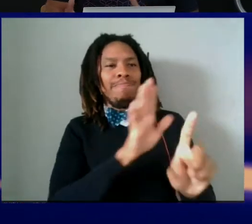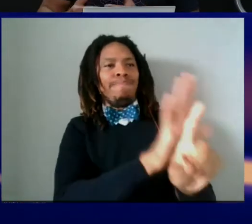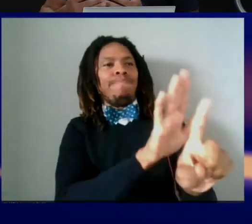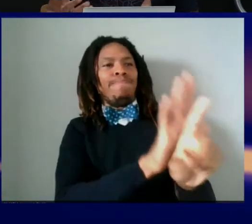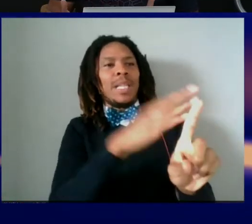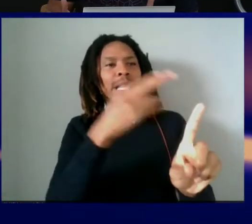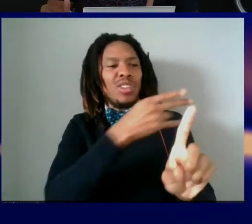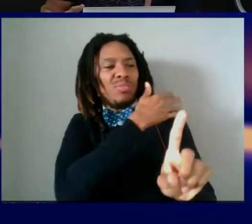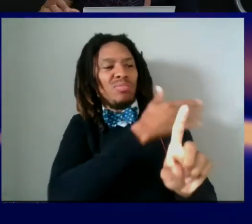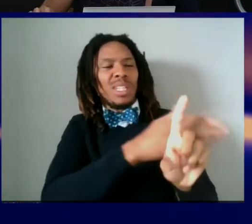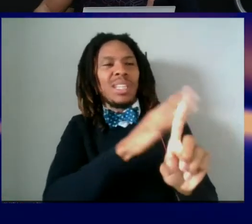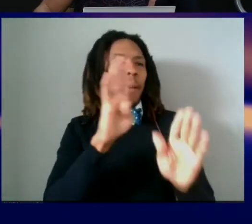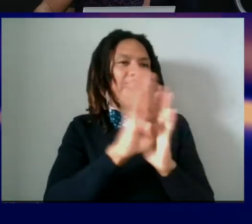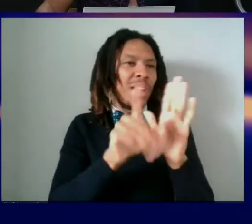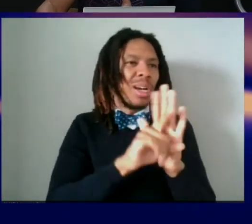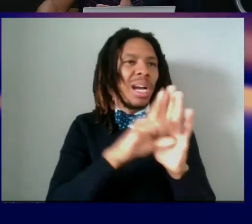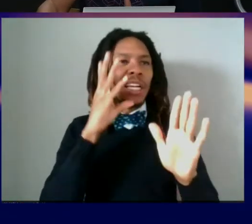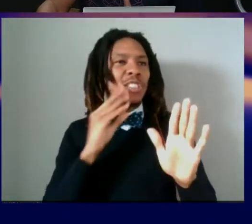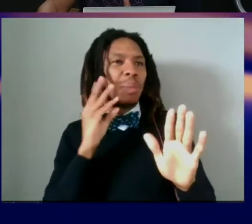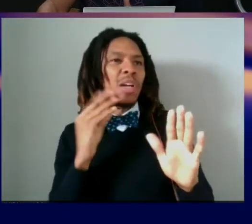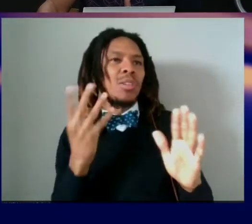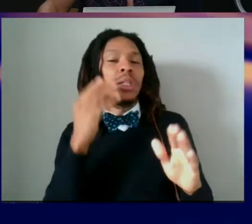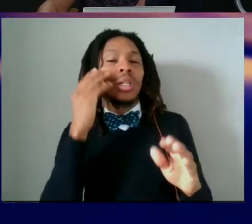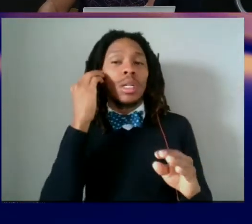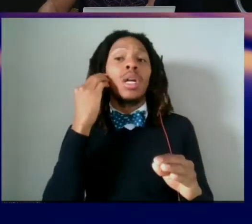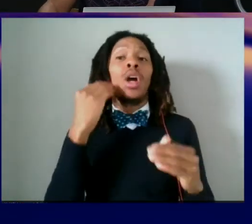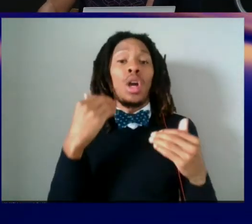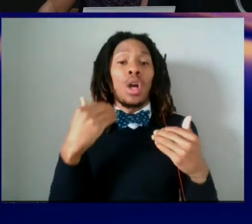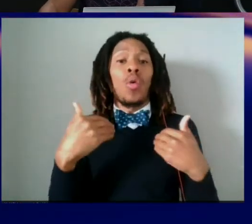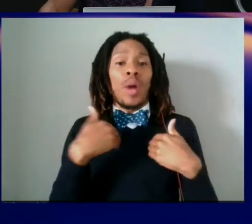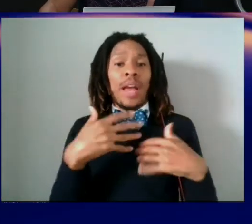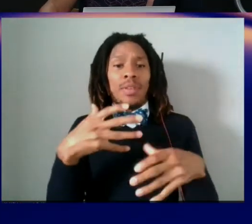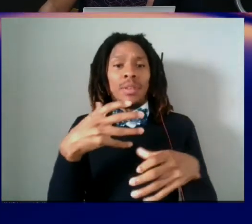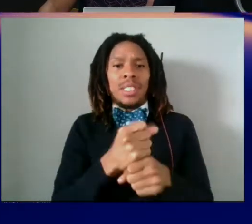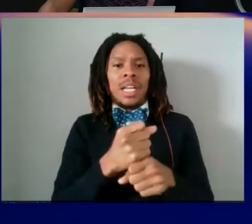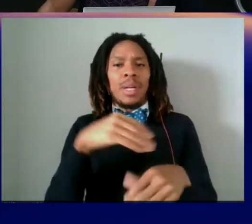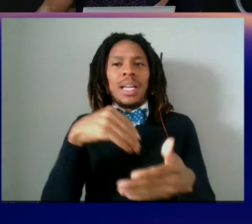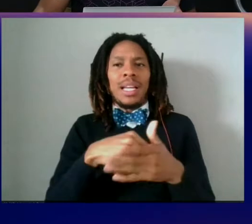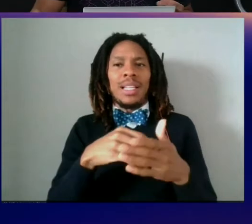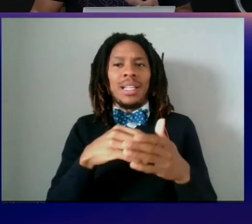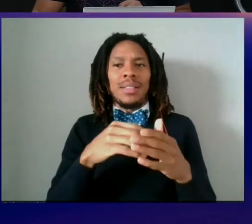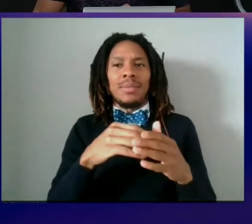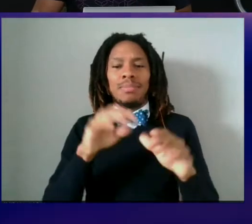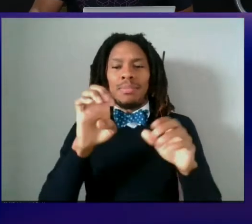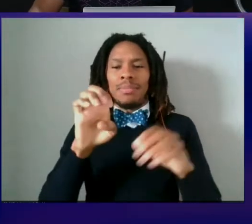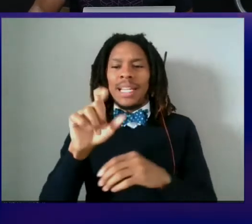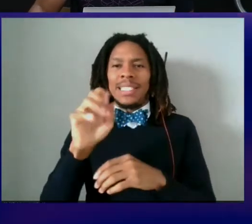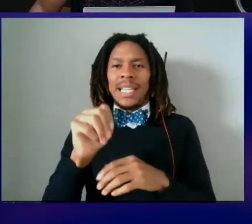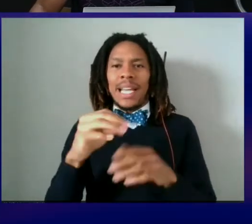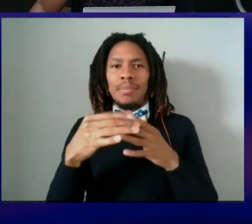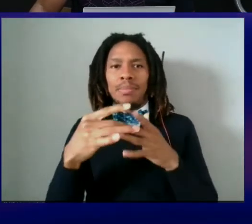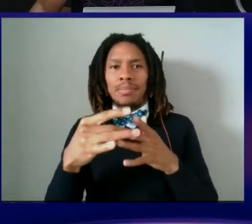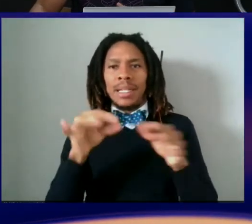their experience. And we have it outlined in the exam guide. Do you want me to pull that up? Yeah, that'd be great too. So we have our exam guide.